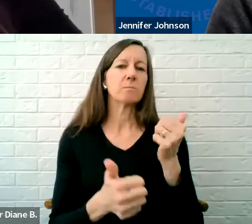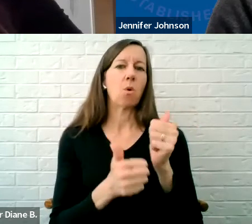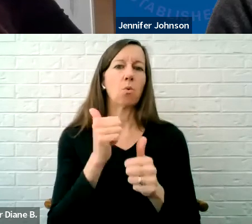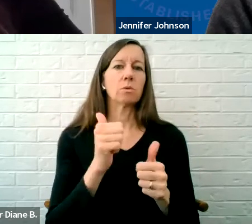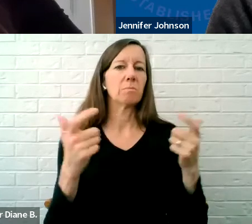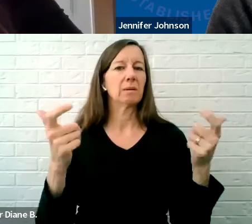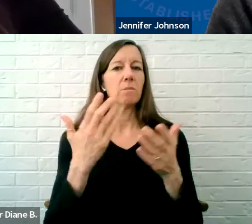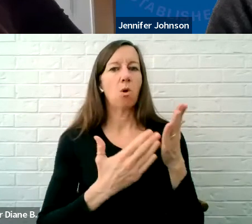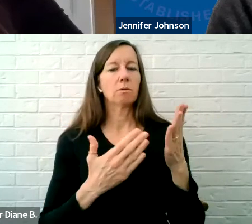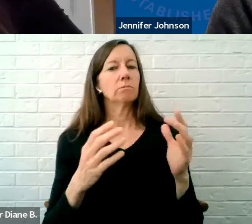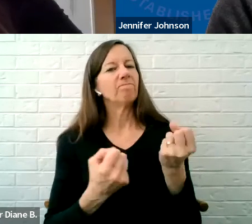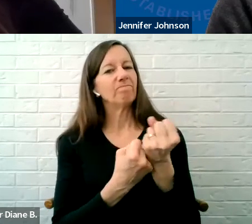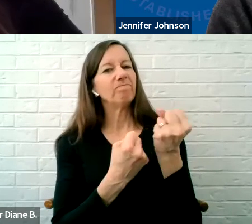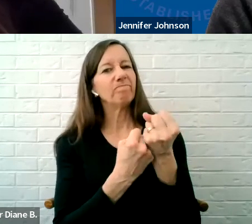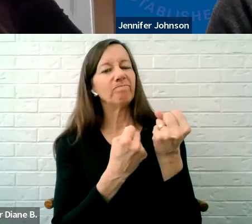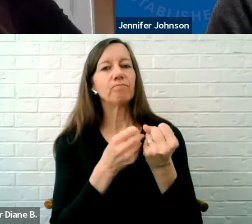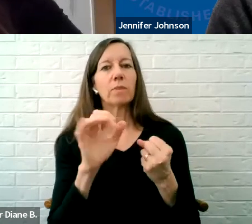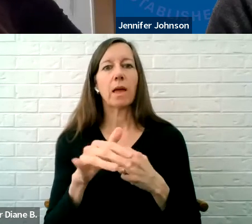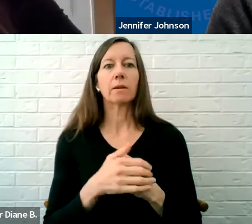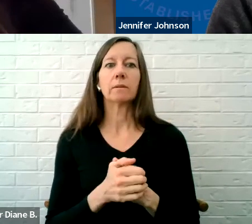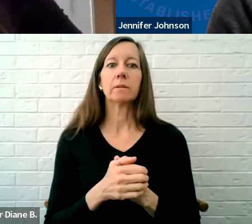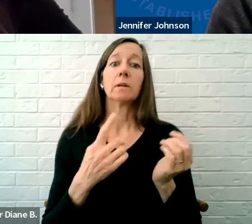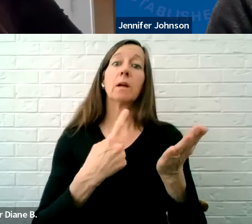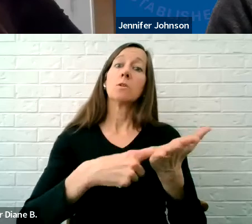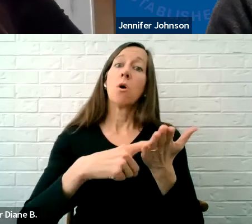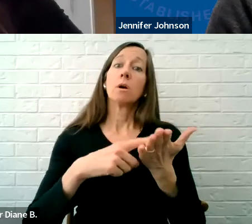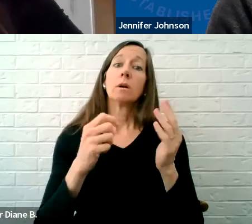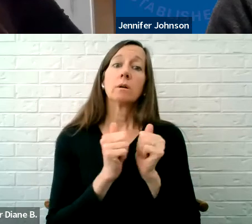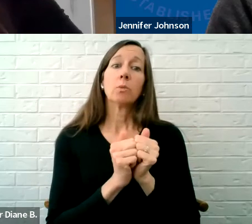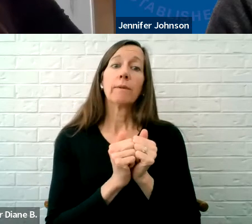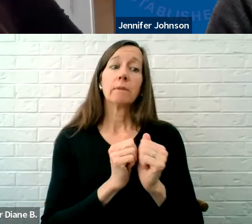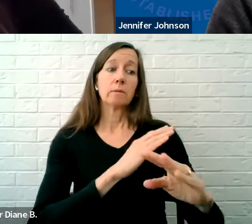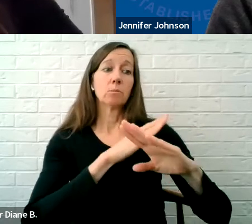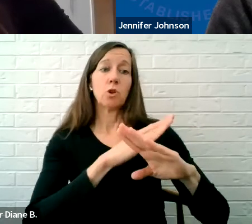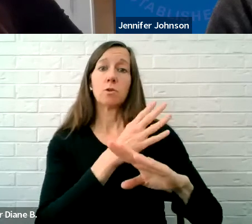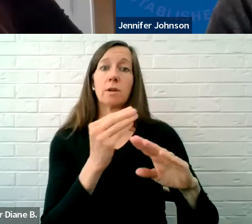And talking to the the protection and advocacy organizations.